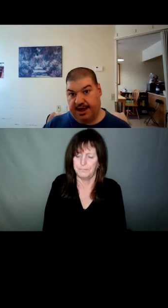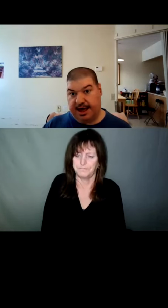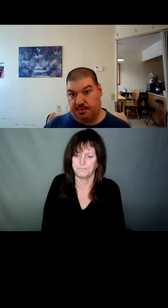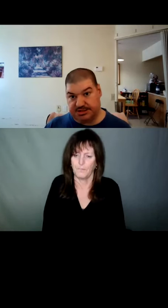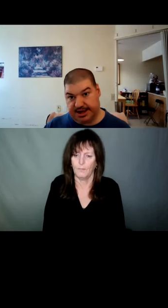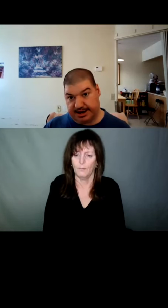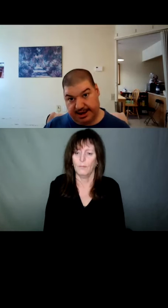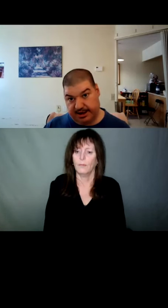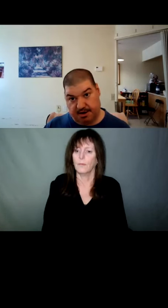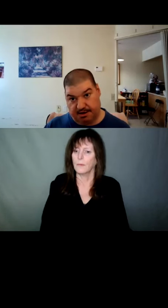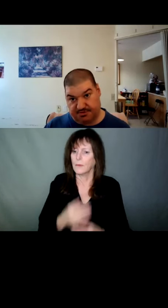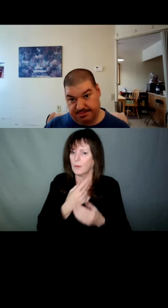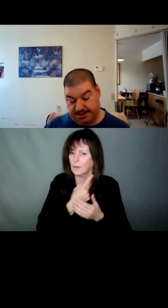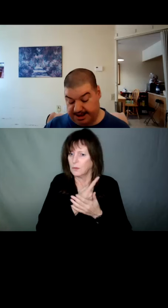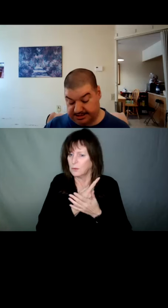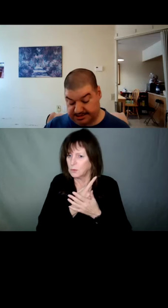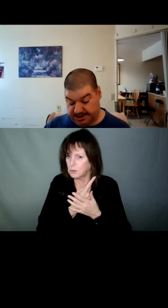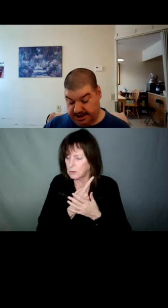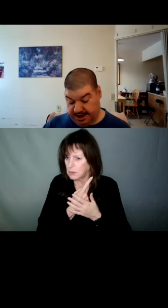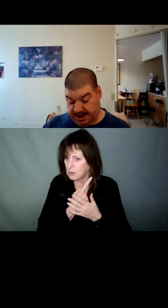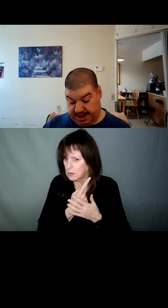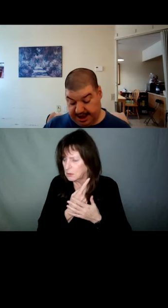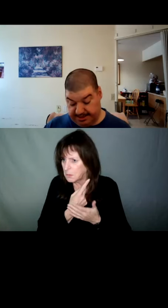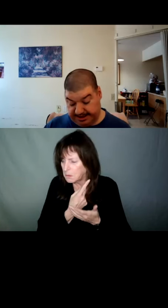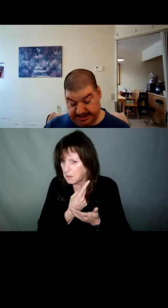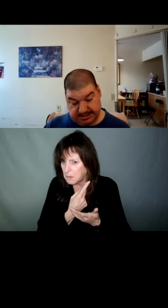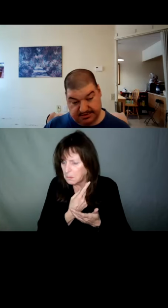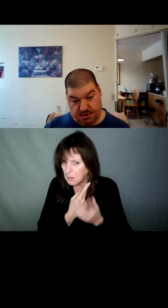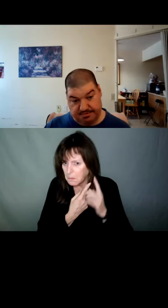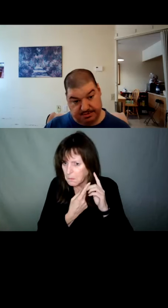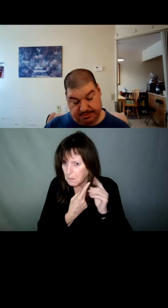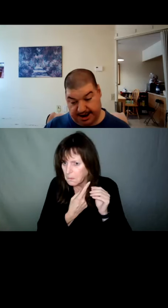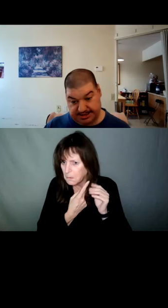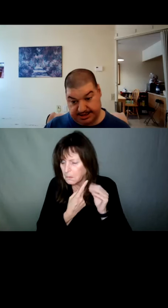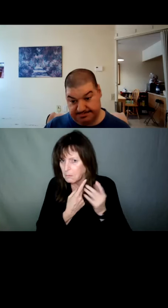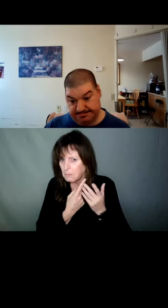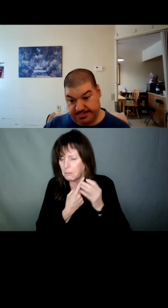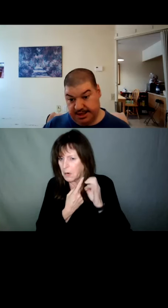That was about four weeks ago and my two weeks past